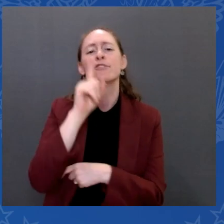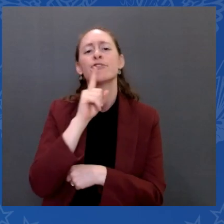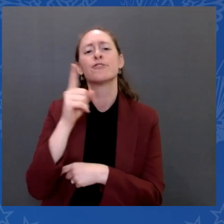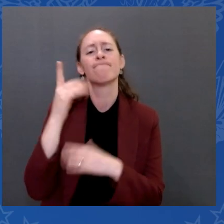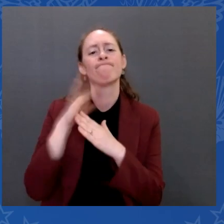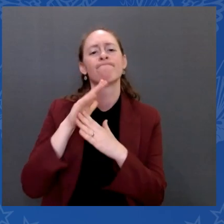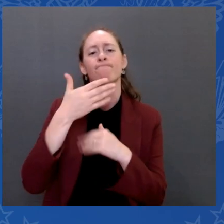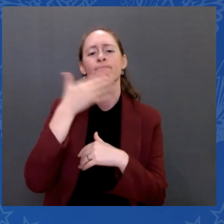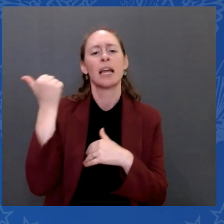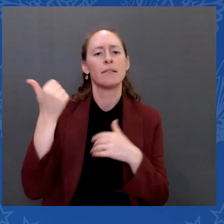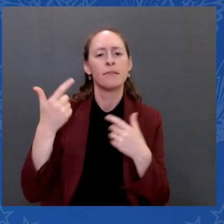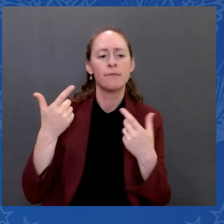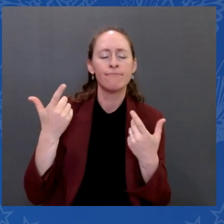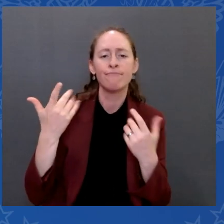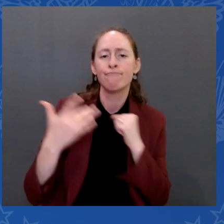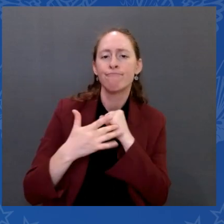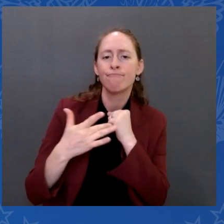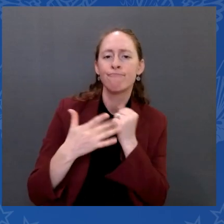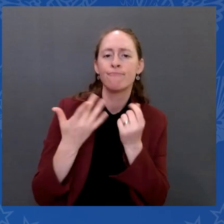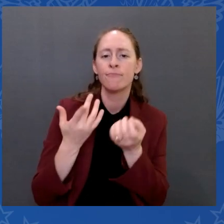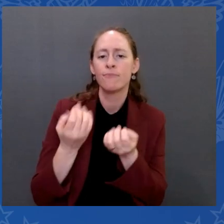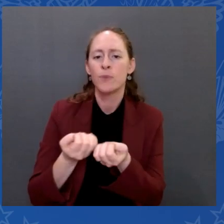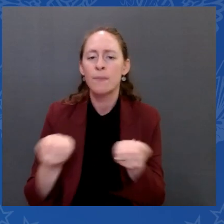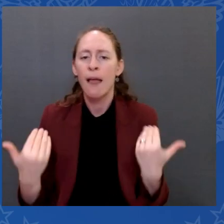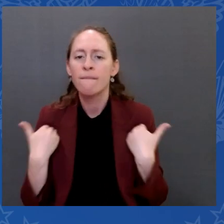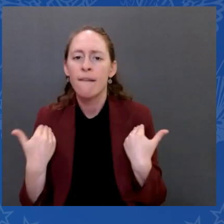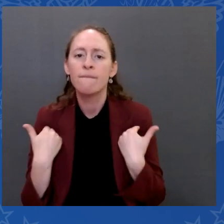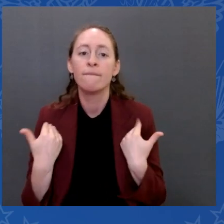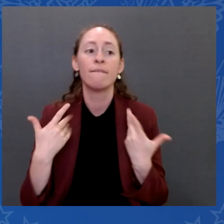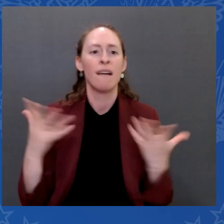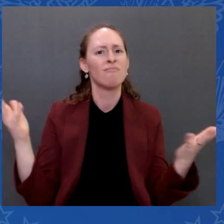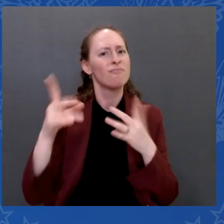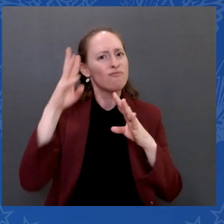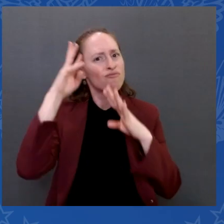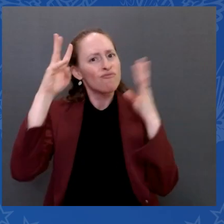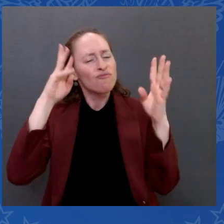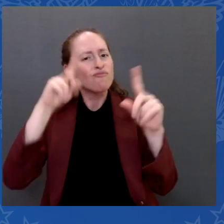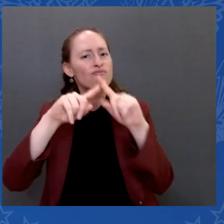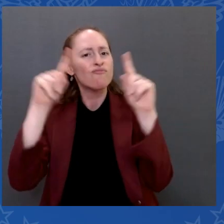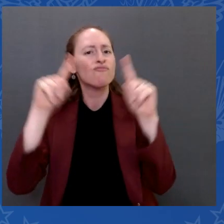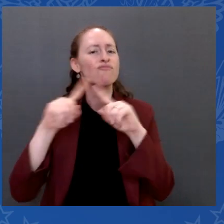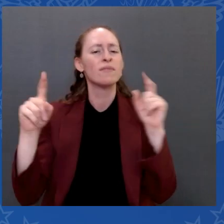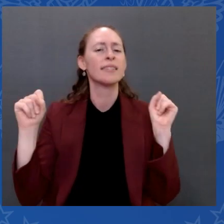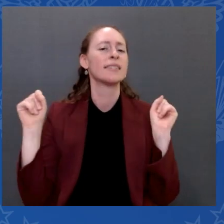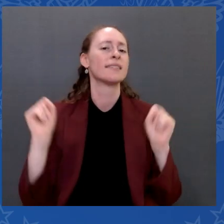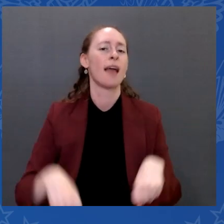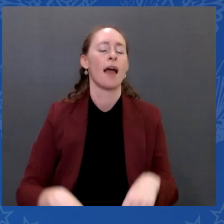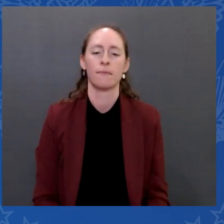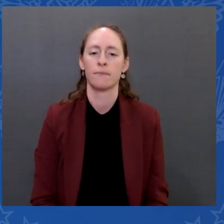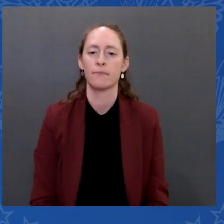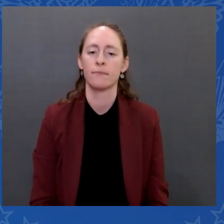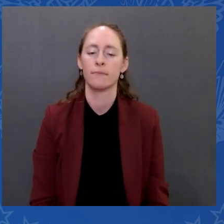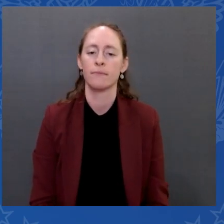system integration, and manufacturing. It will help us build commercially viable -- which is critical for us in DOD --